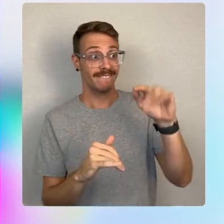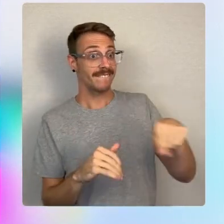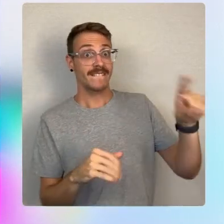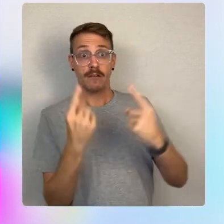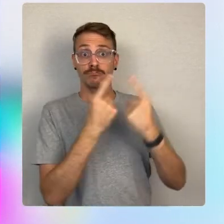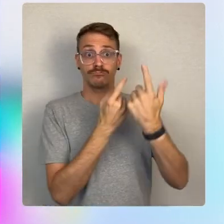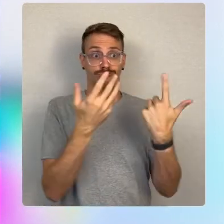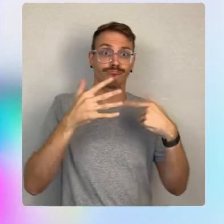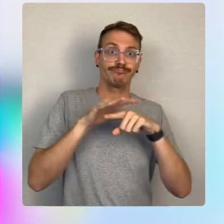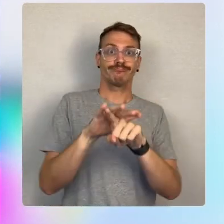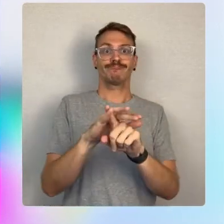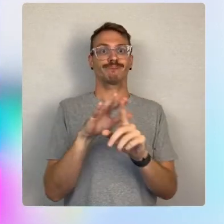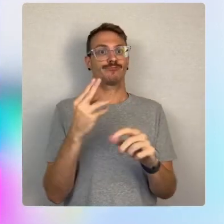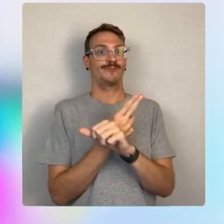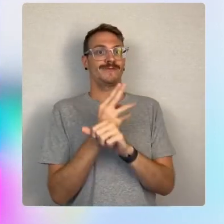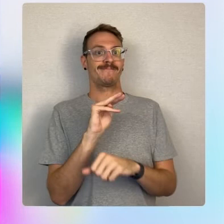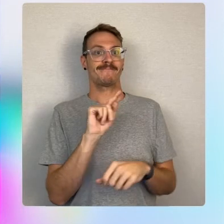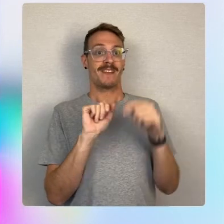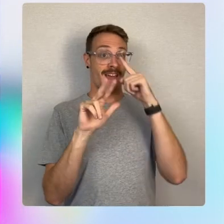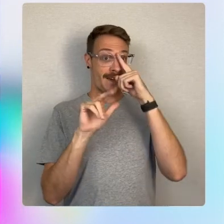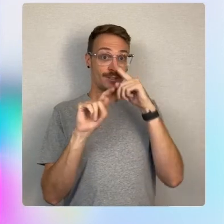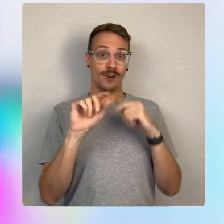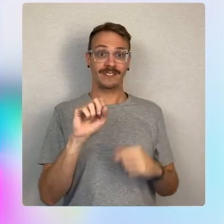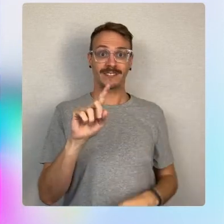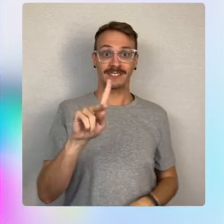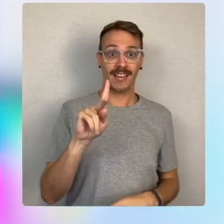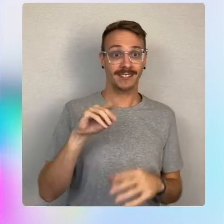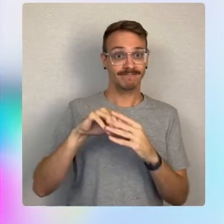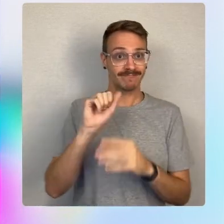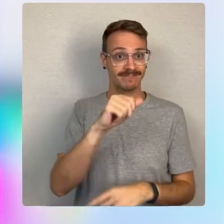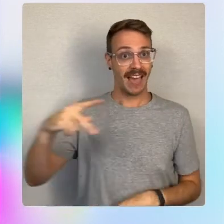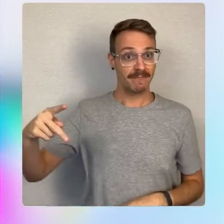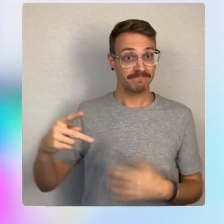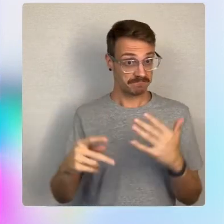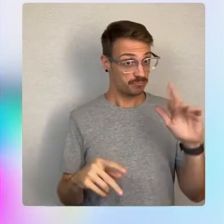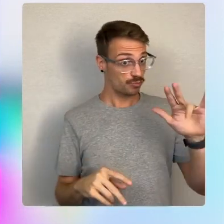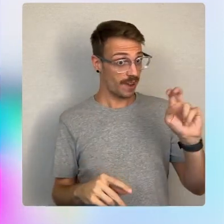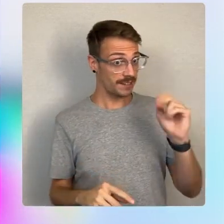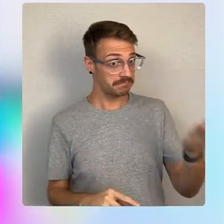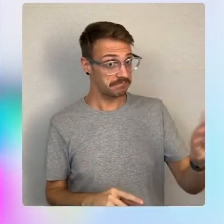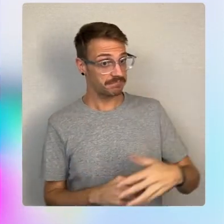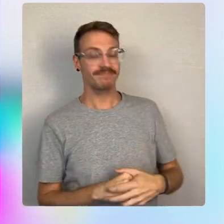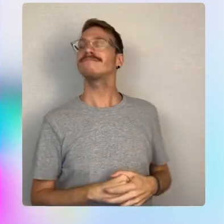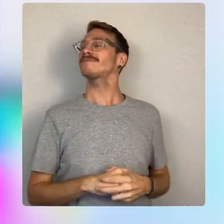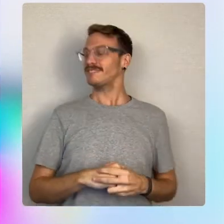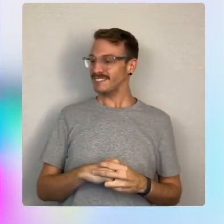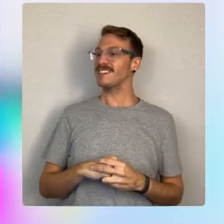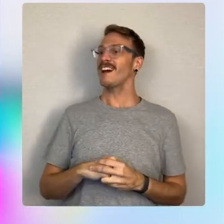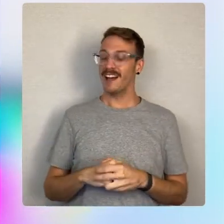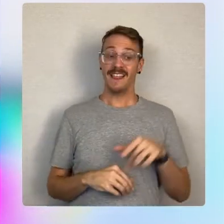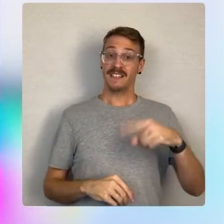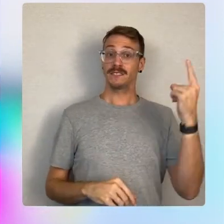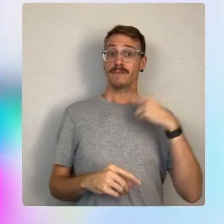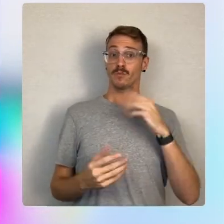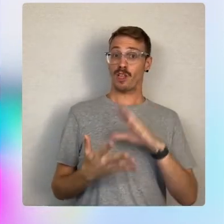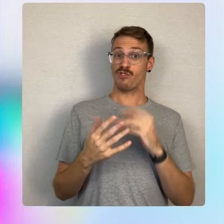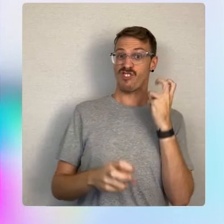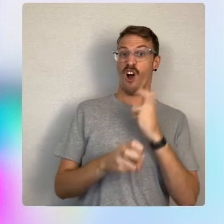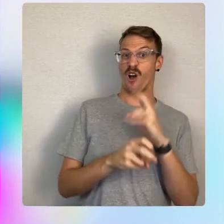the Meta Avatar SDK into their app? Let's start with Ryan. Yeah, this was something that we probably learned the hard way.